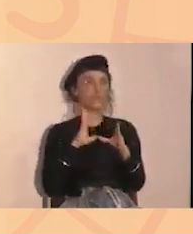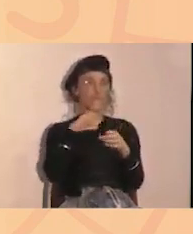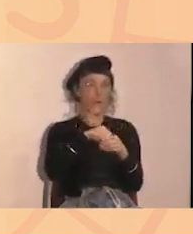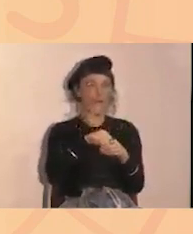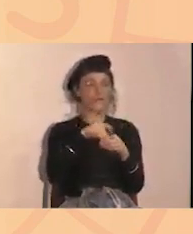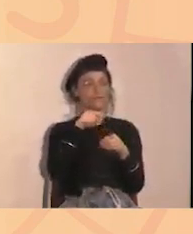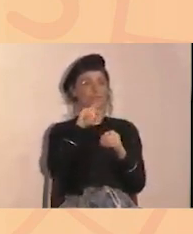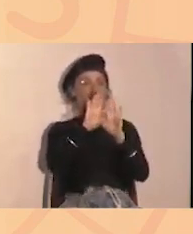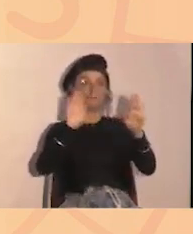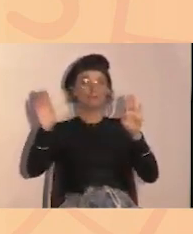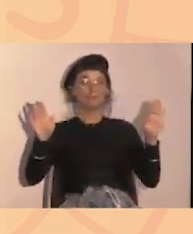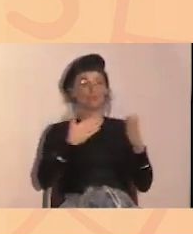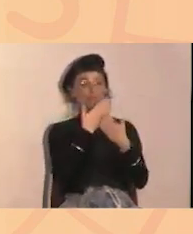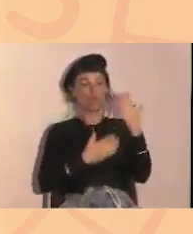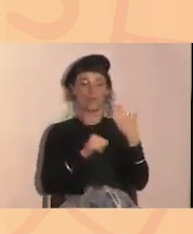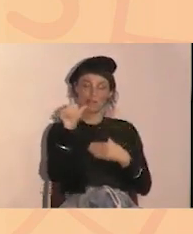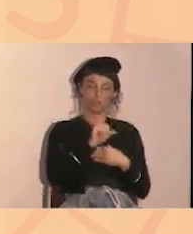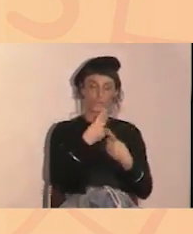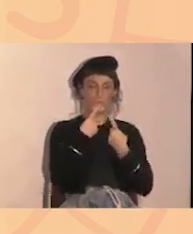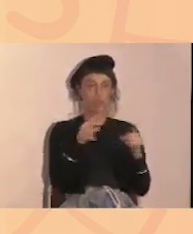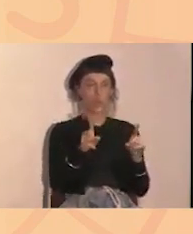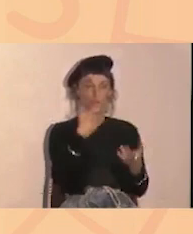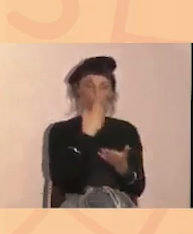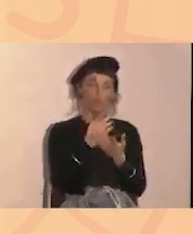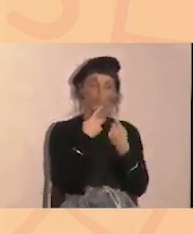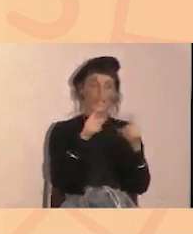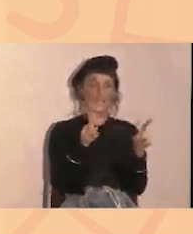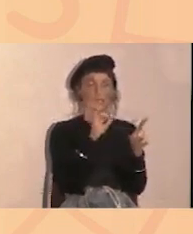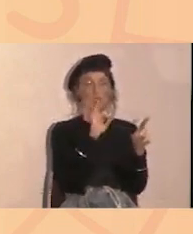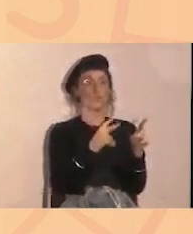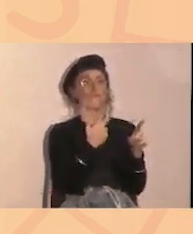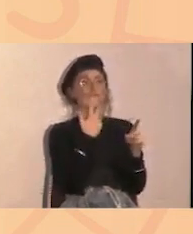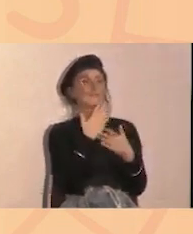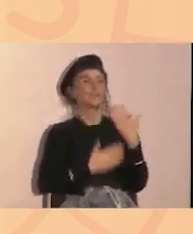that can and should be told rather than a story that was, you know, that we decided we'd tell as curators